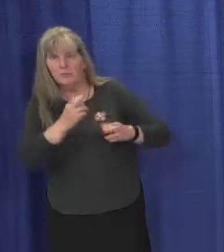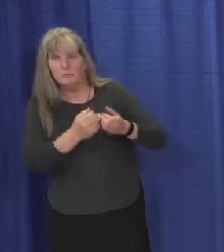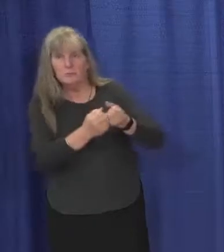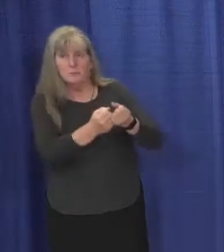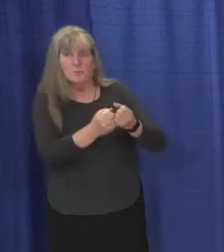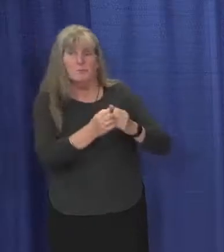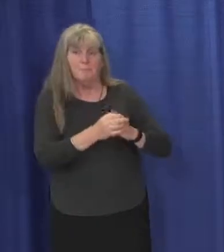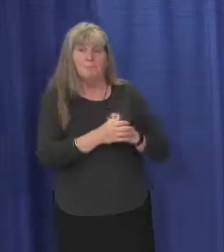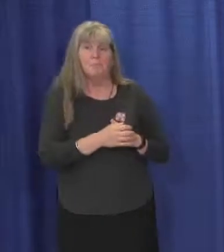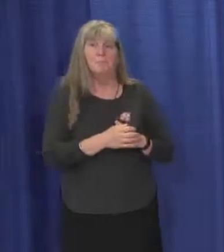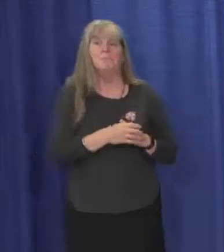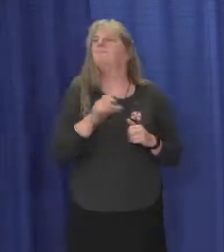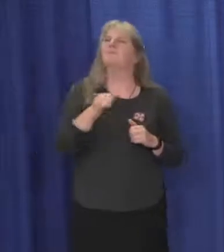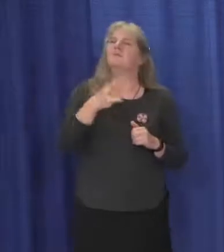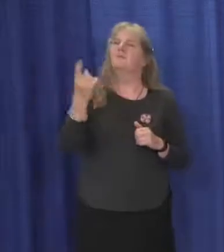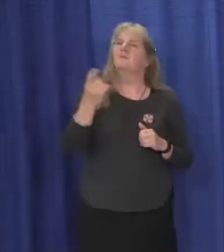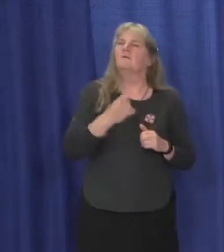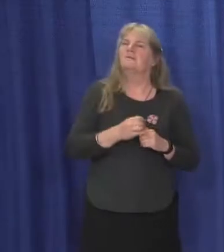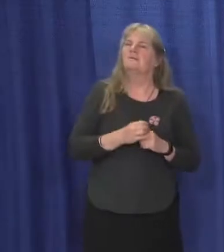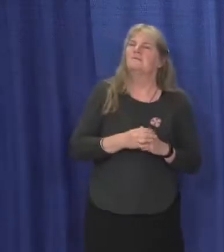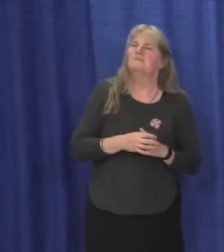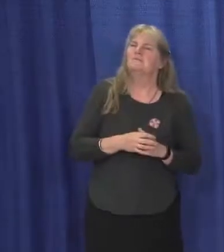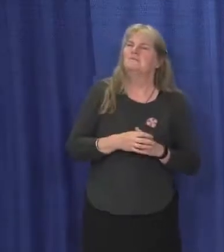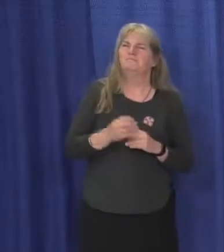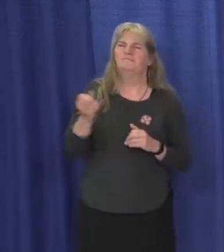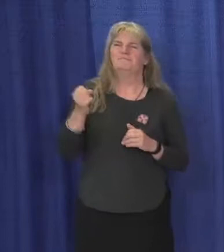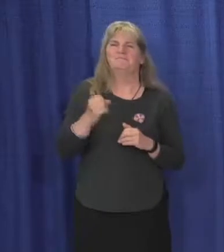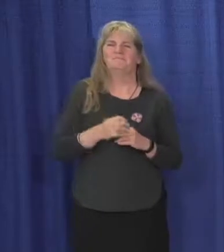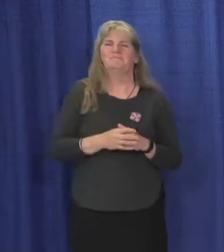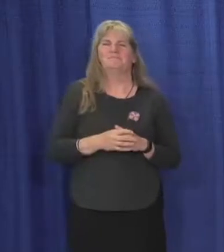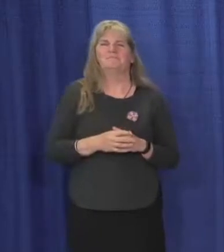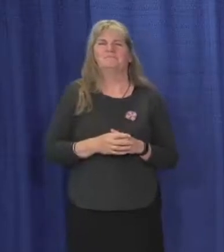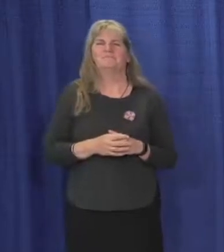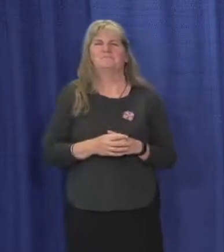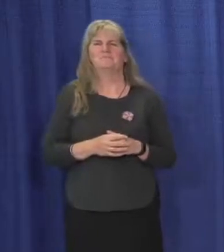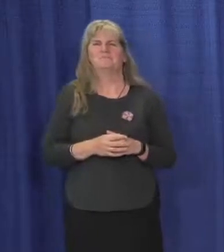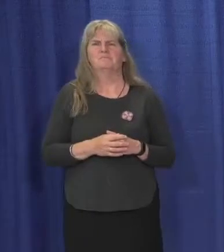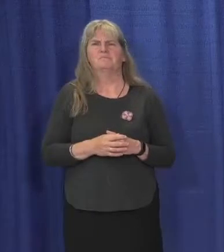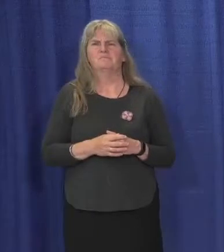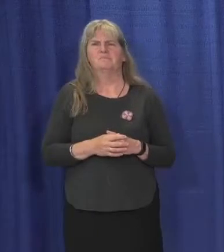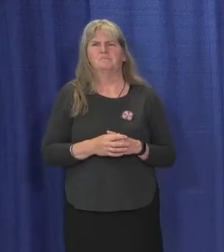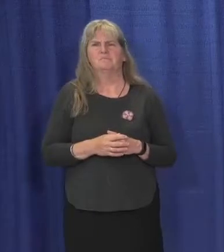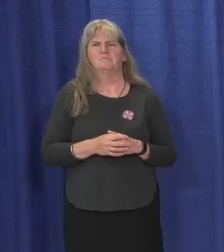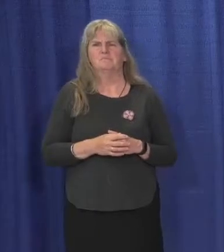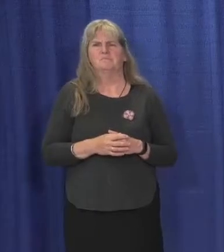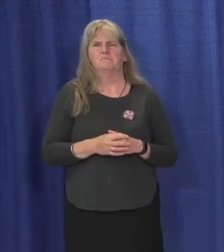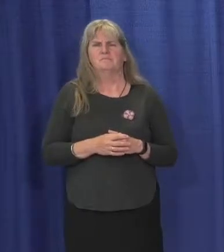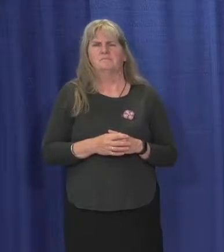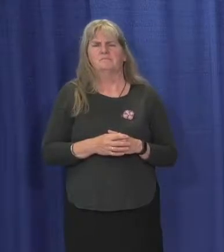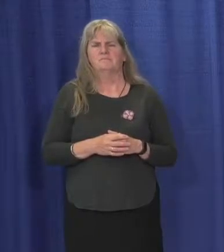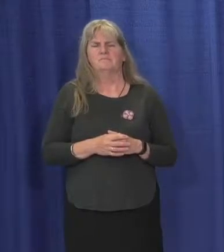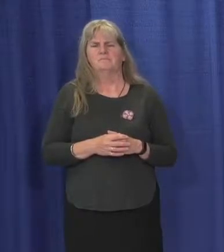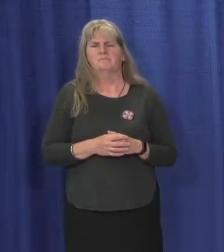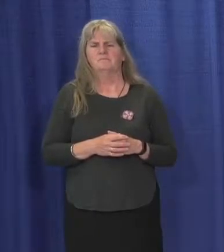for cases. Follow-up? Reporter: This might.